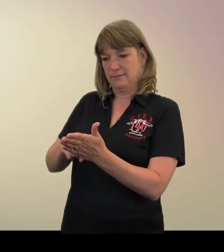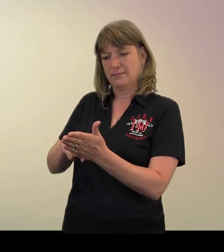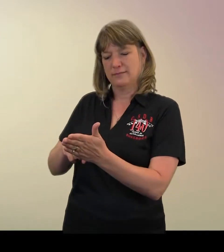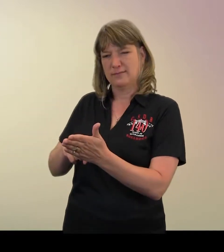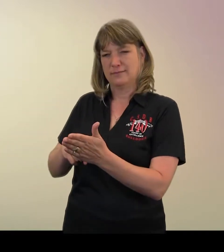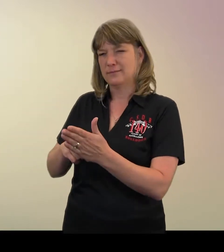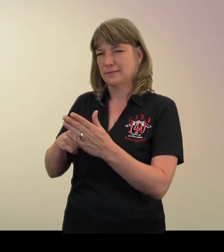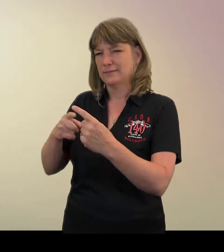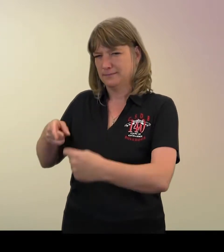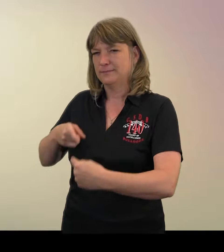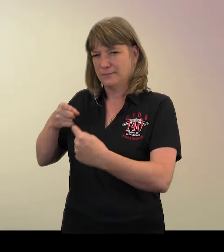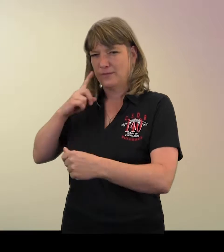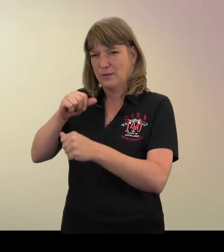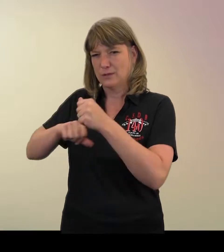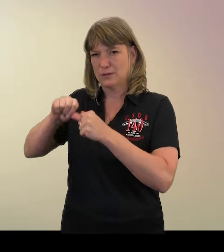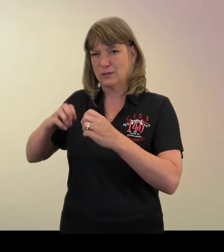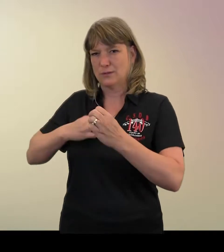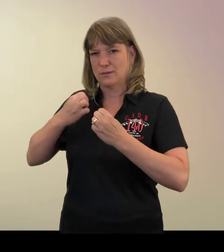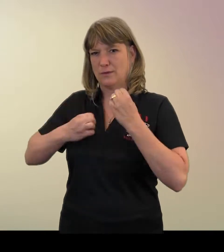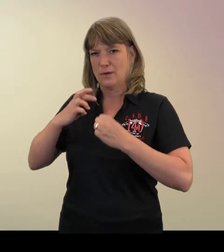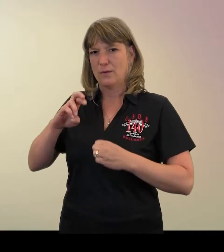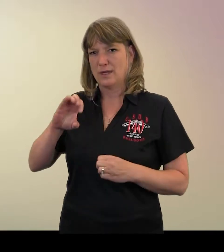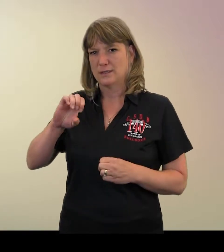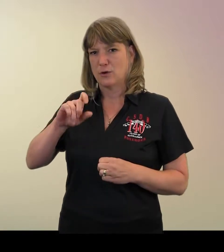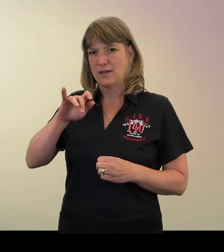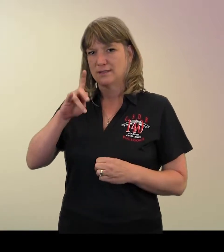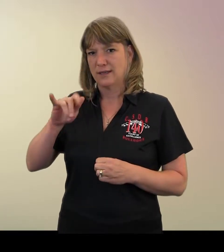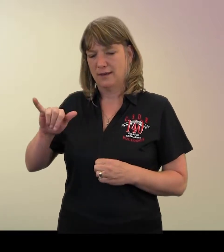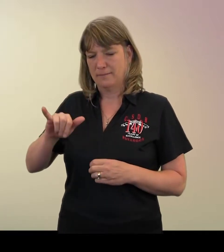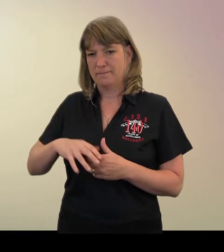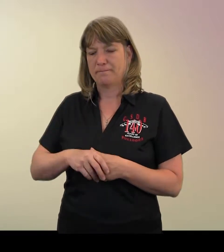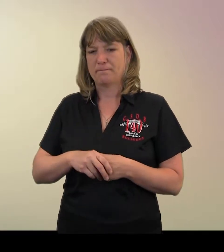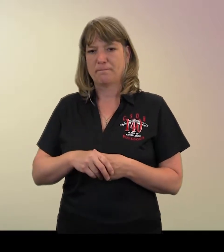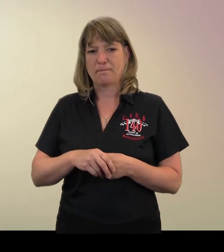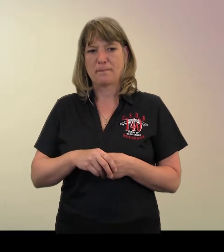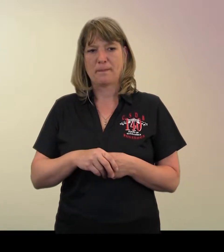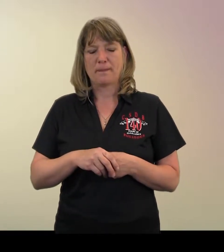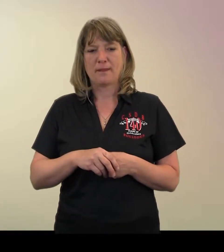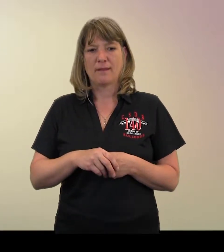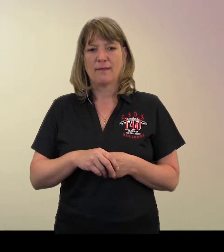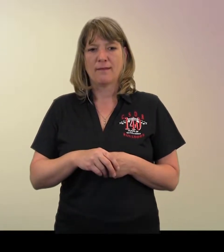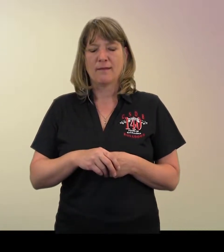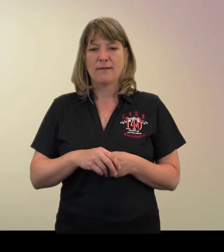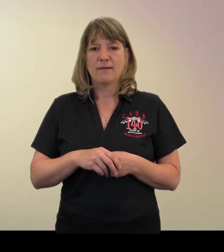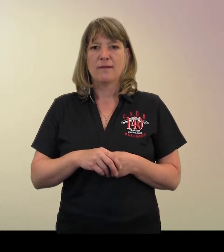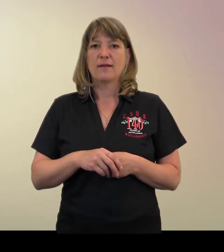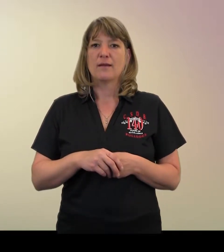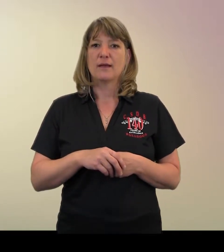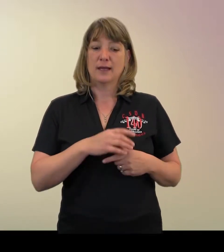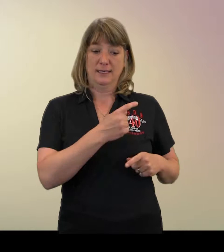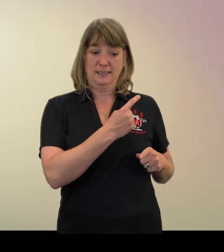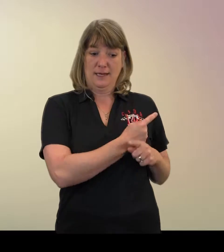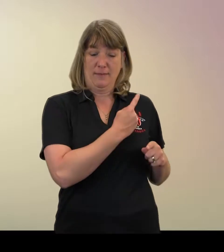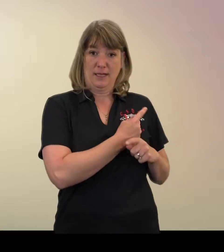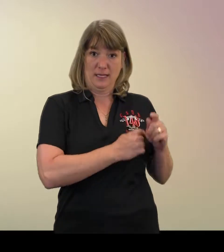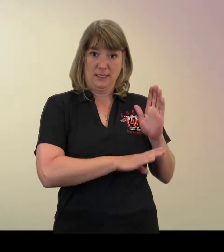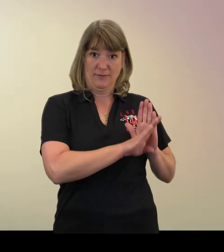that we can see difficulties with social-emotional reciprocity. For typically developing children,